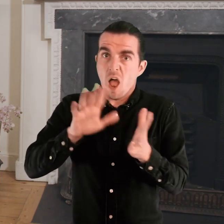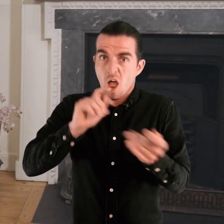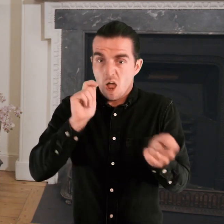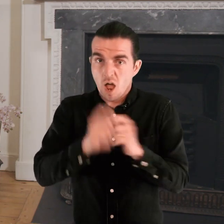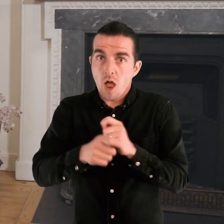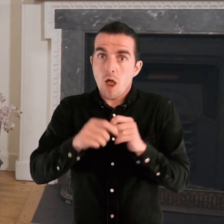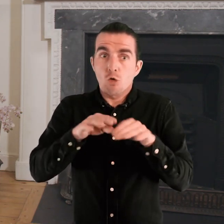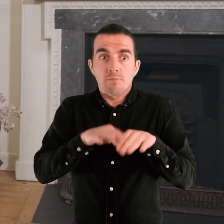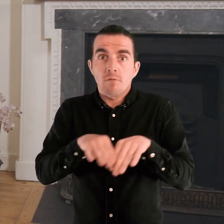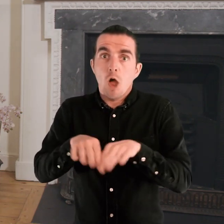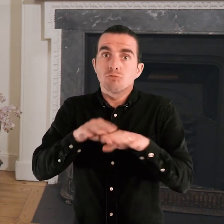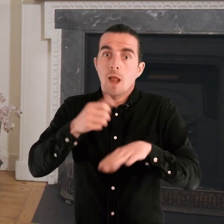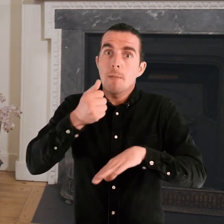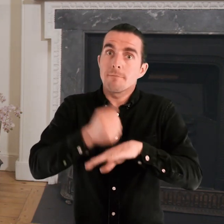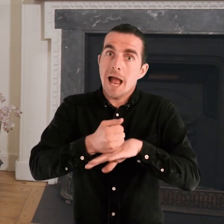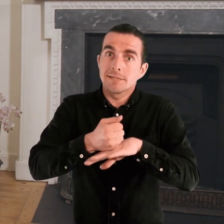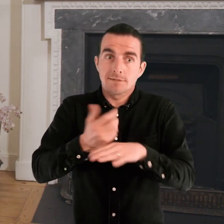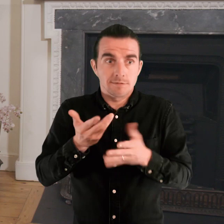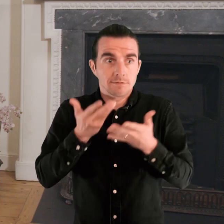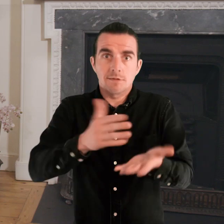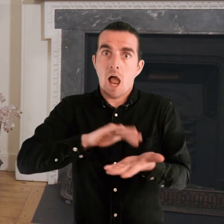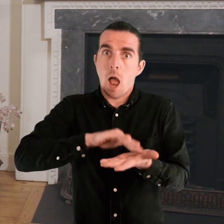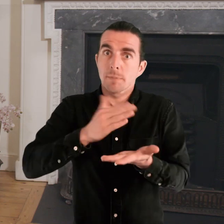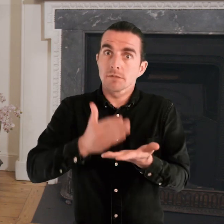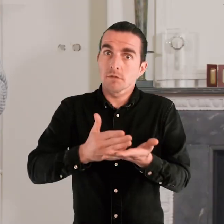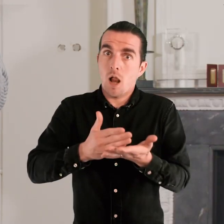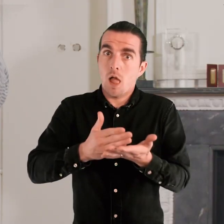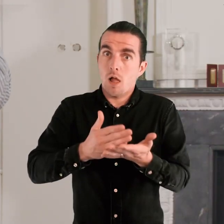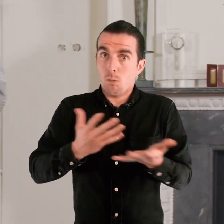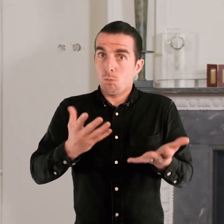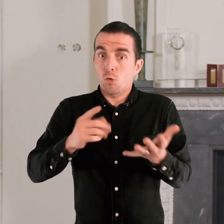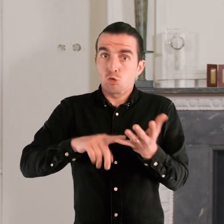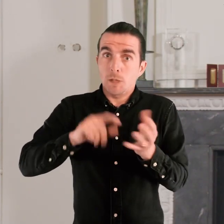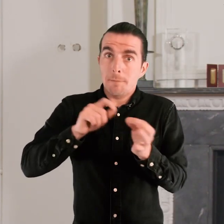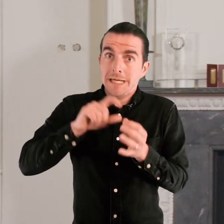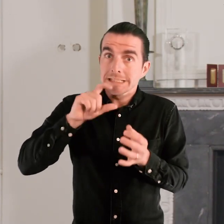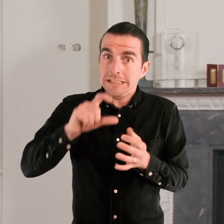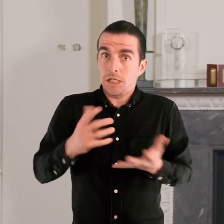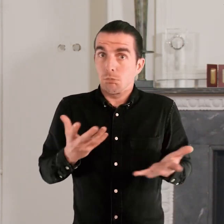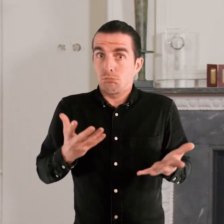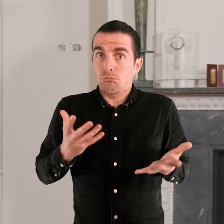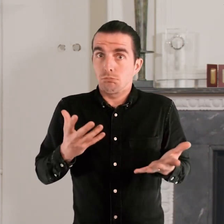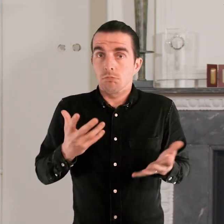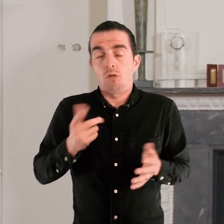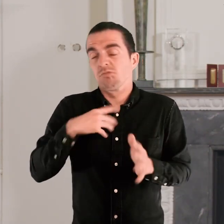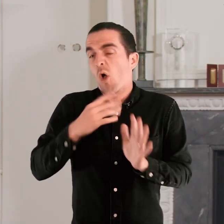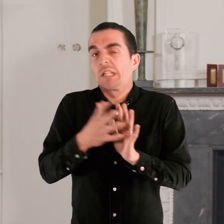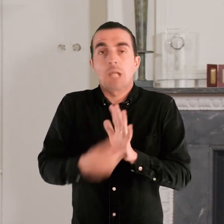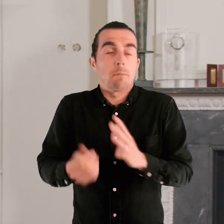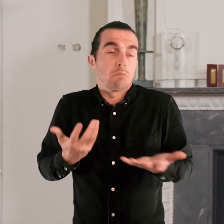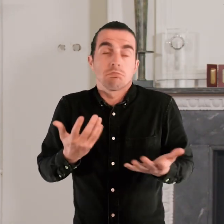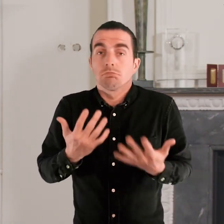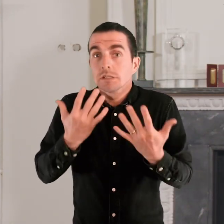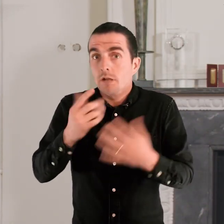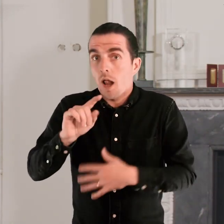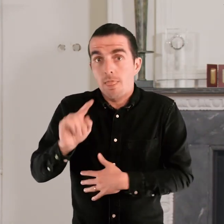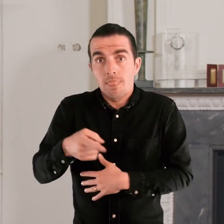and it’s universal basic capital. So we give everybody a grant,